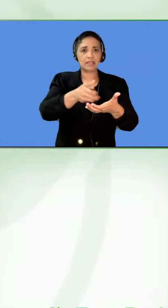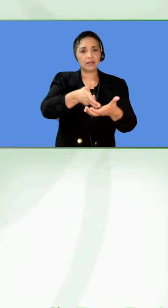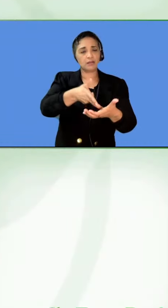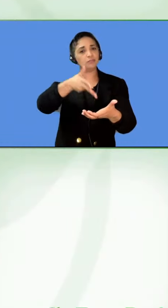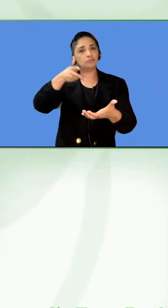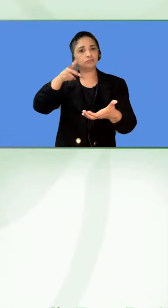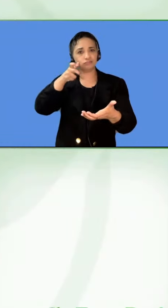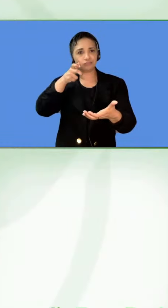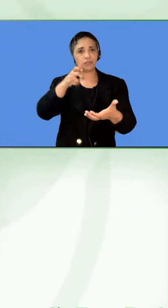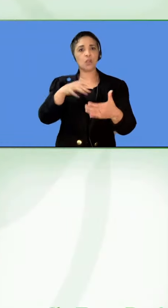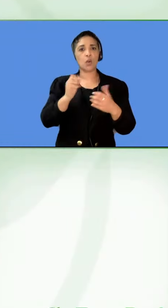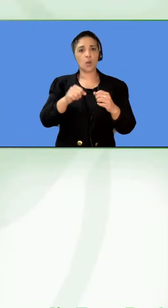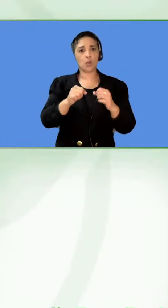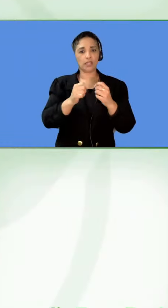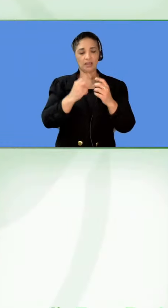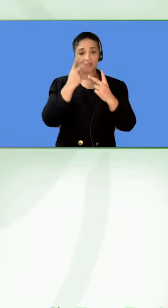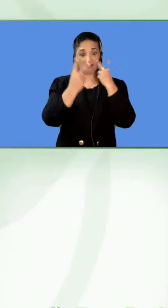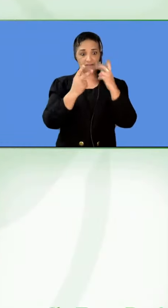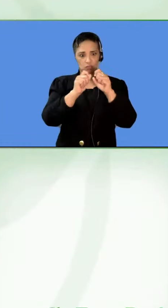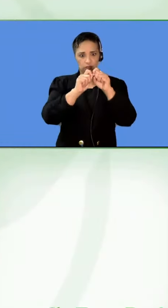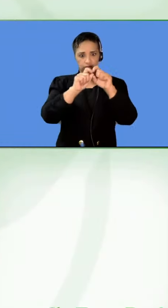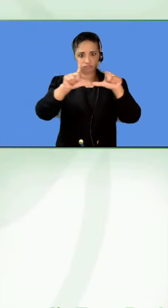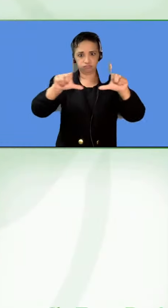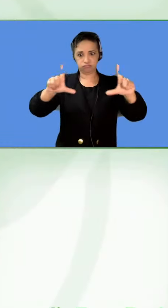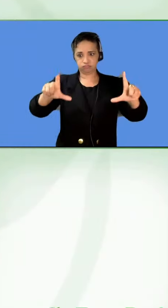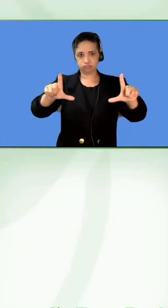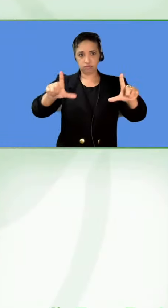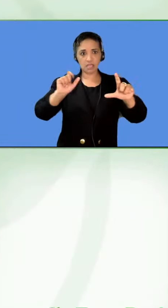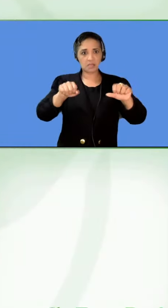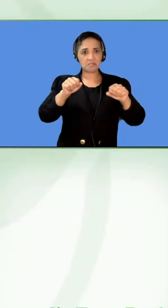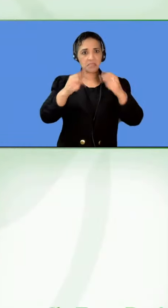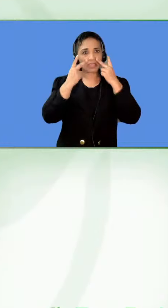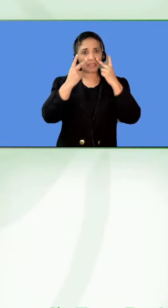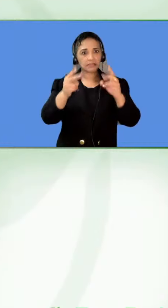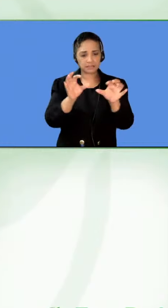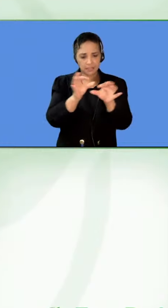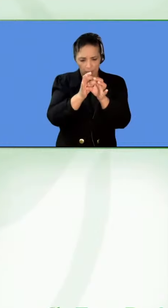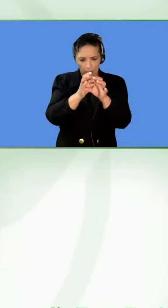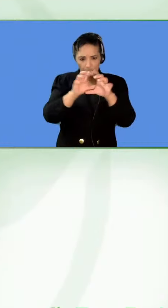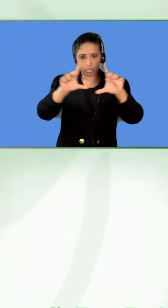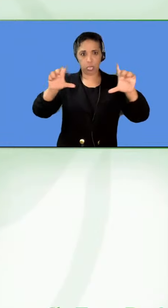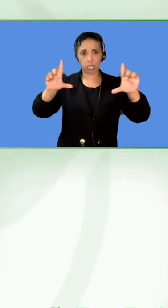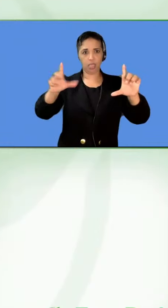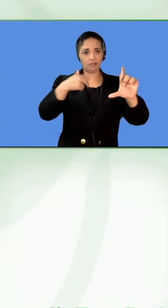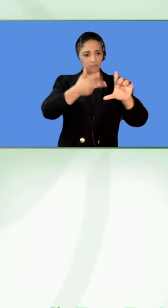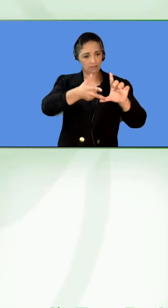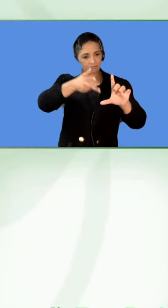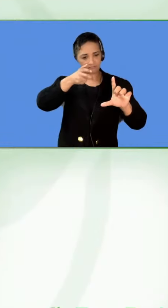the visual so that I can see it with the font size that I want. Thank you.